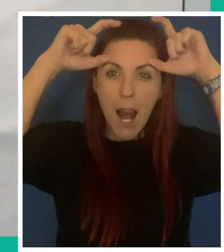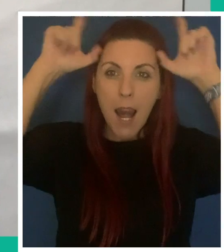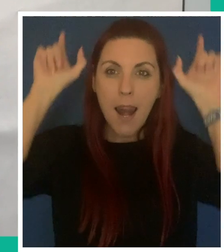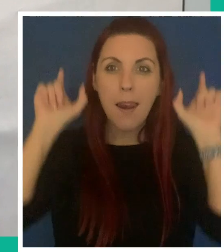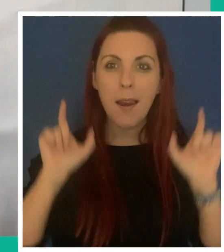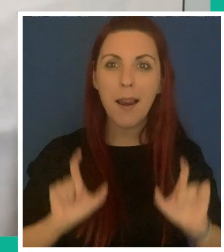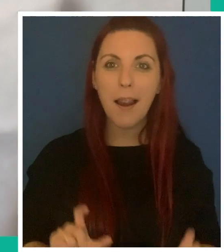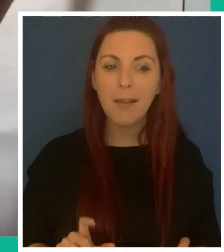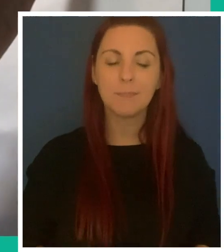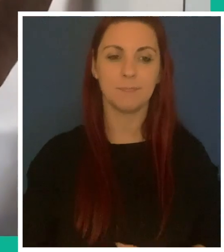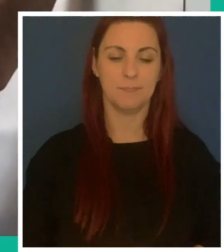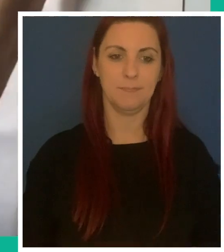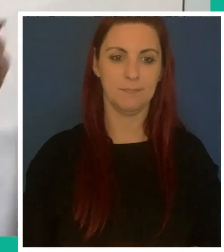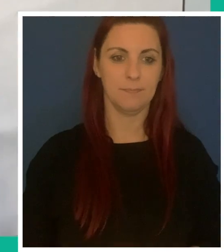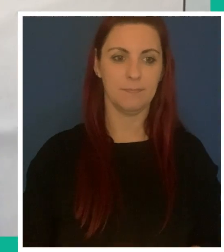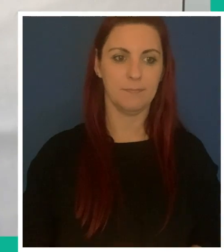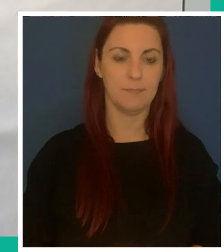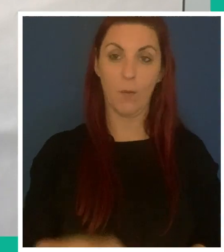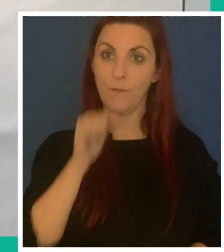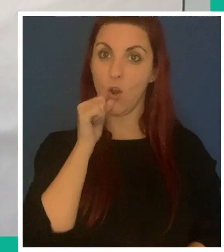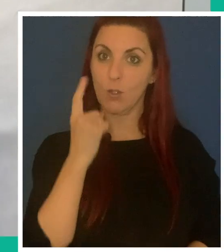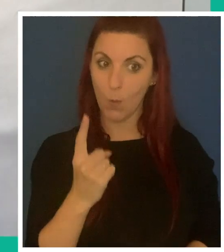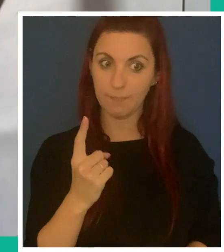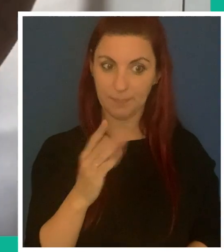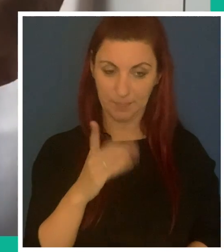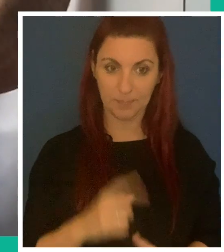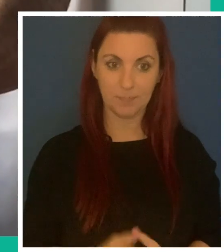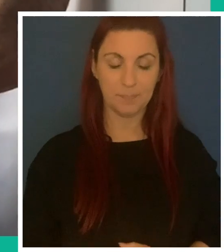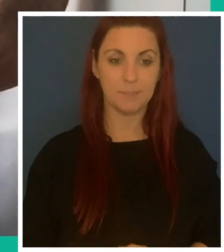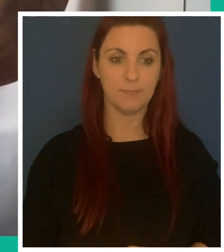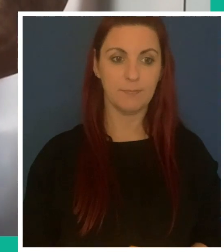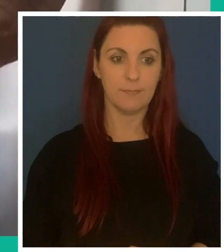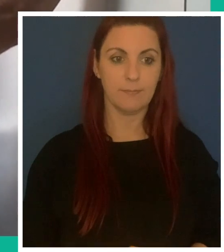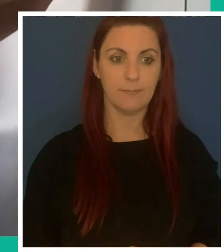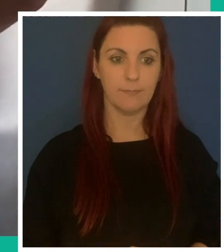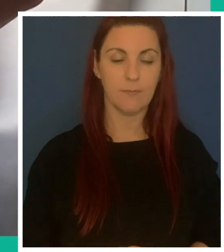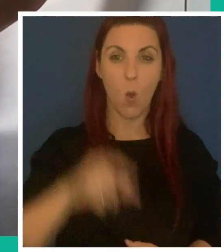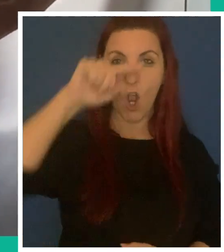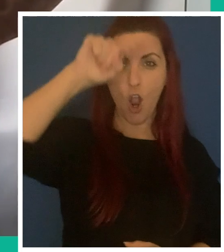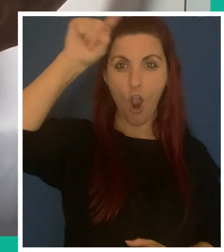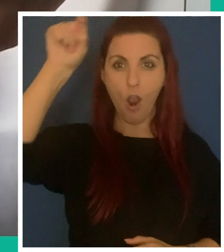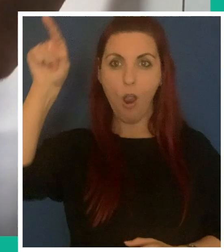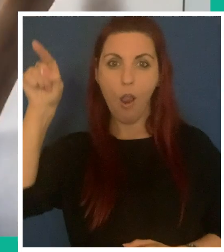ears, so the first big furry ear is going to be over here, we're going to draw a big curve going around like this.